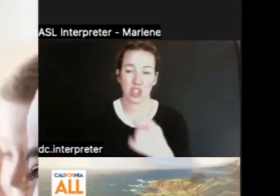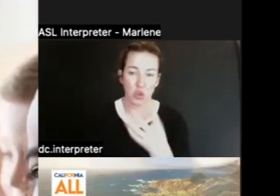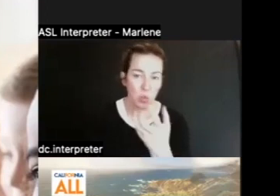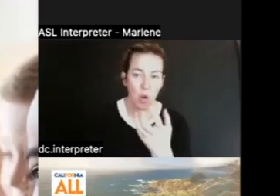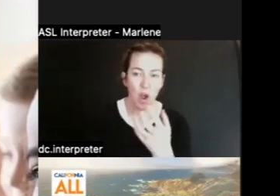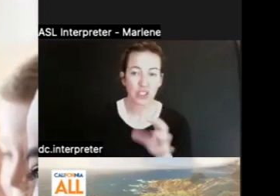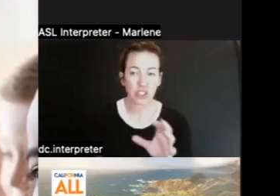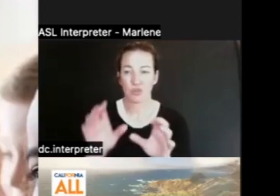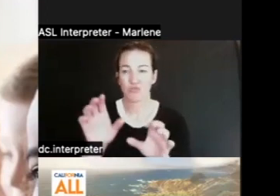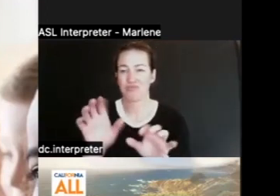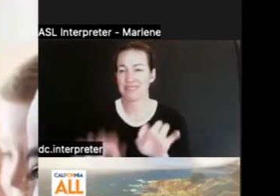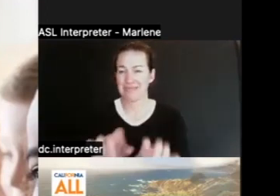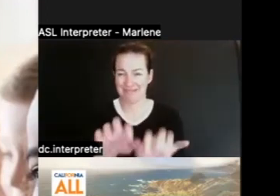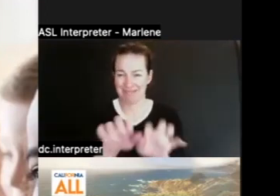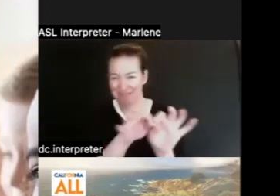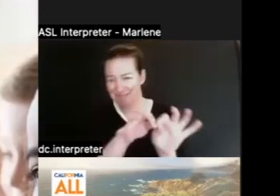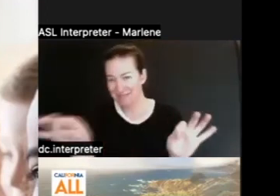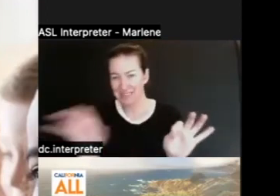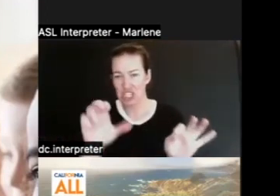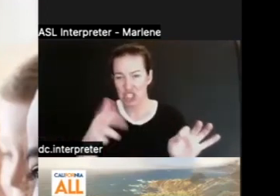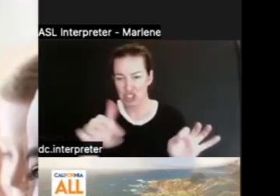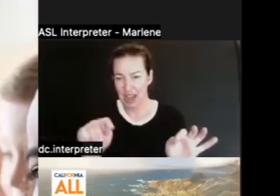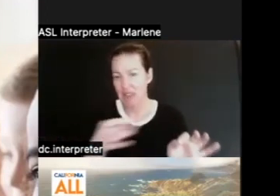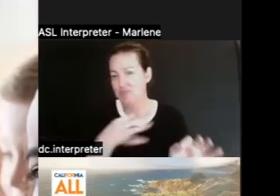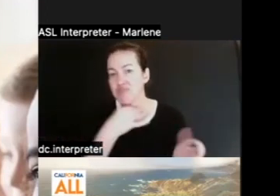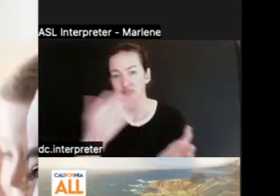chat? And I know that's not ideal, but we would like to hear from you if that's OK.